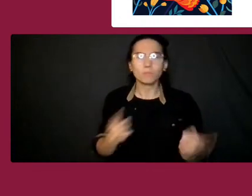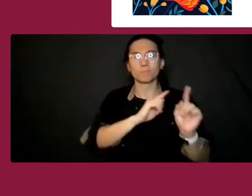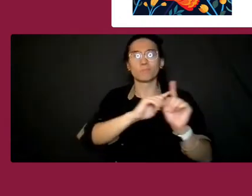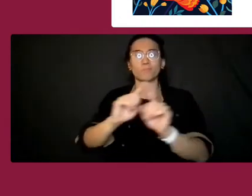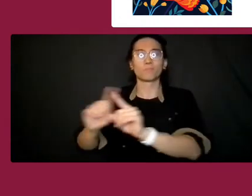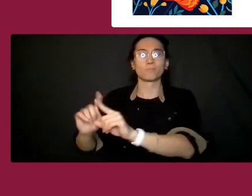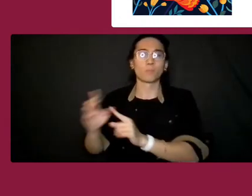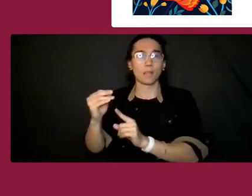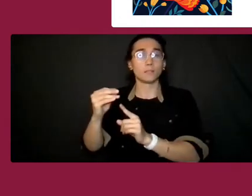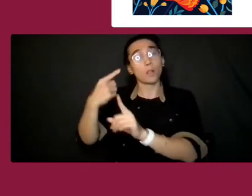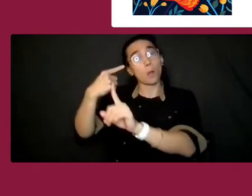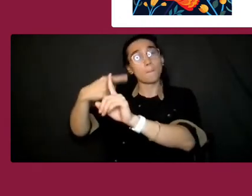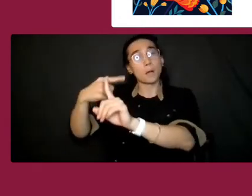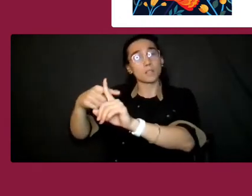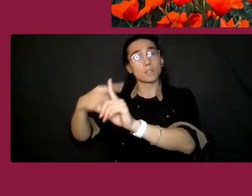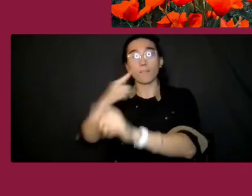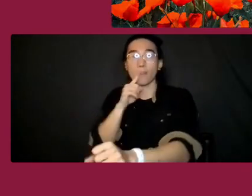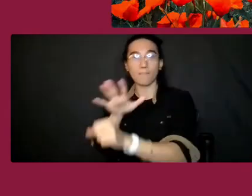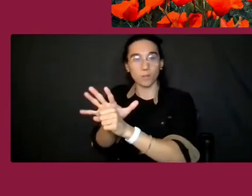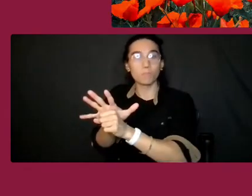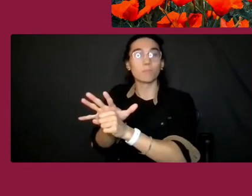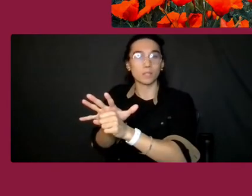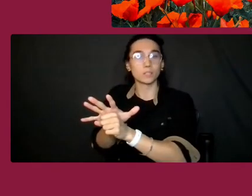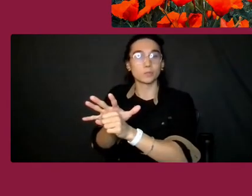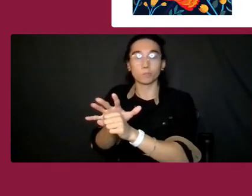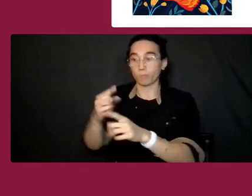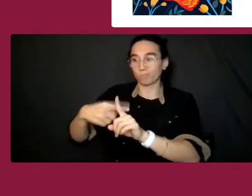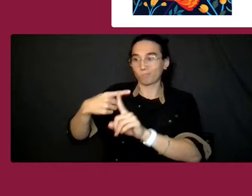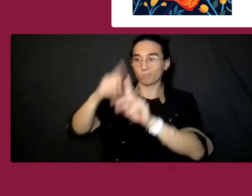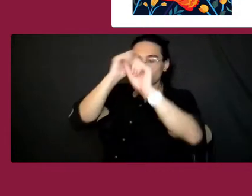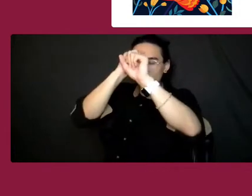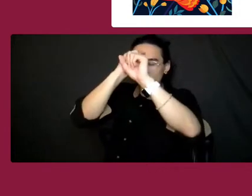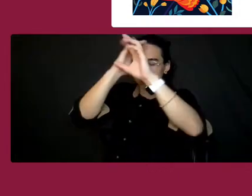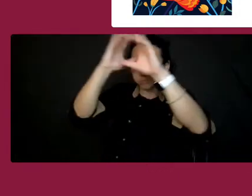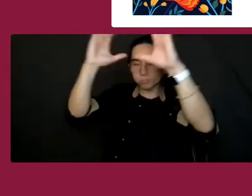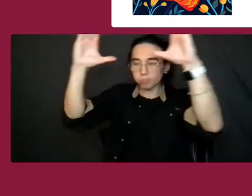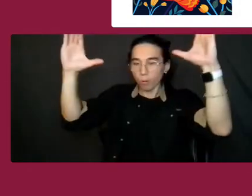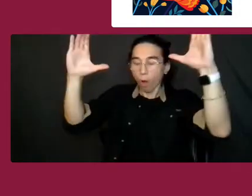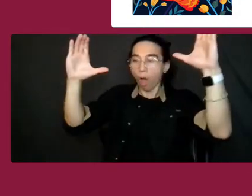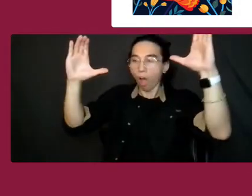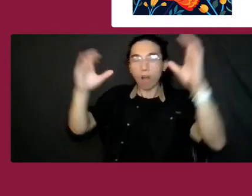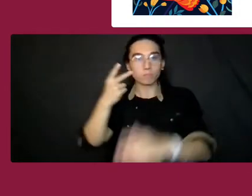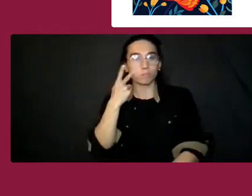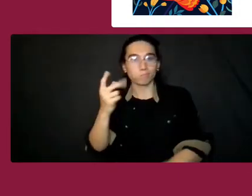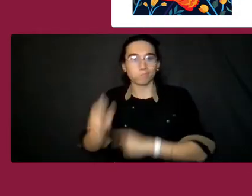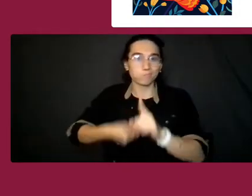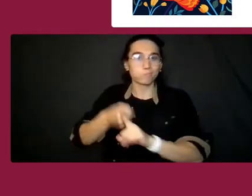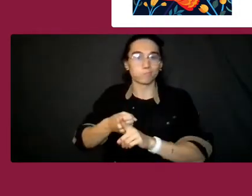visualization exercises, or happiness in action projects. There can be many examples.